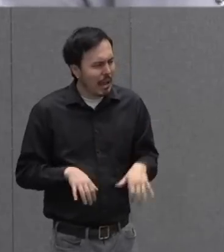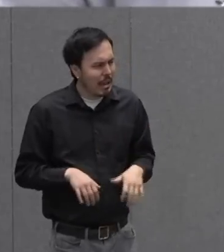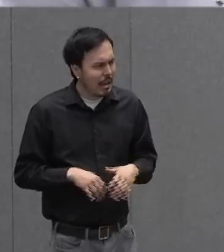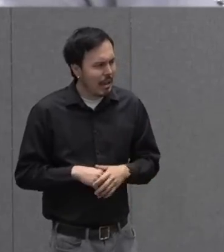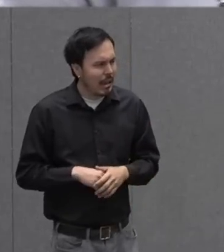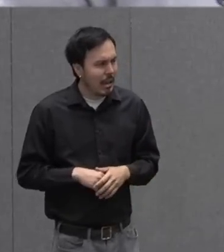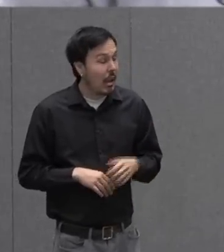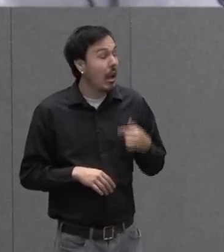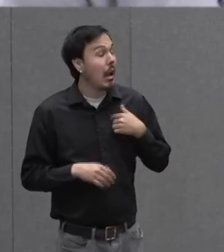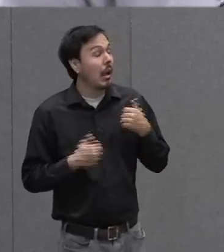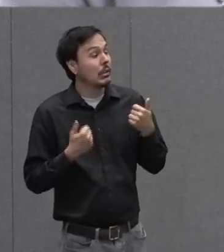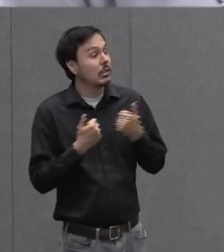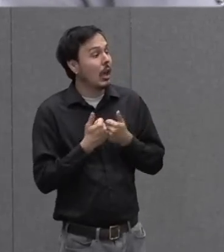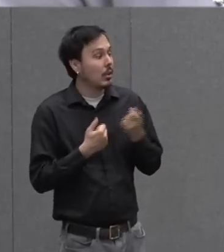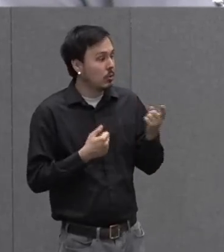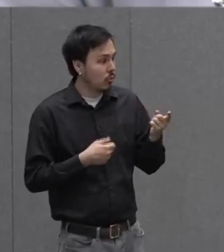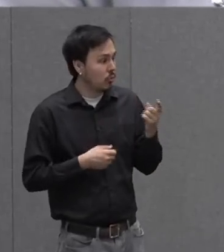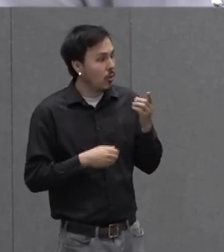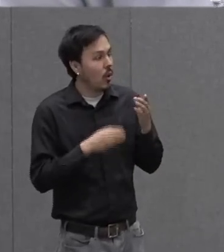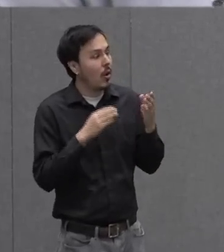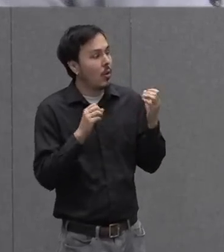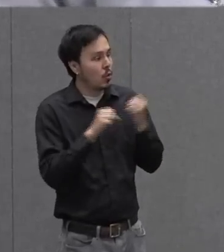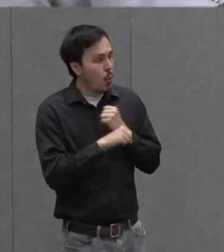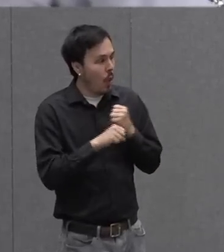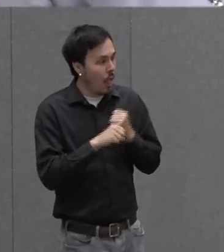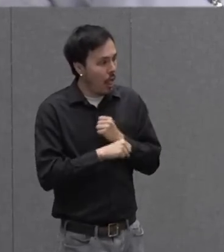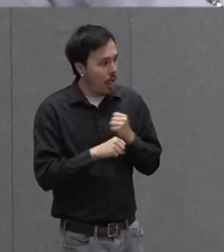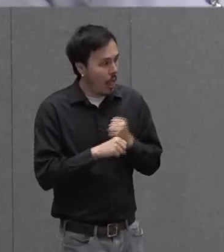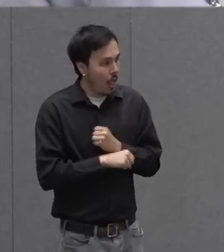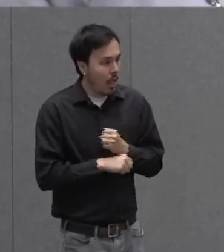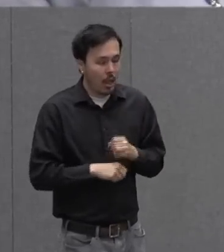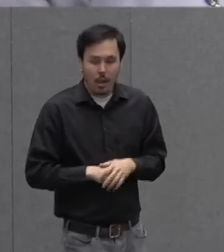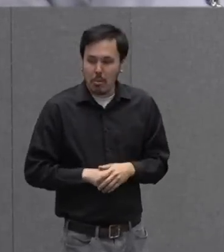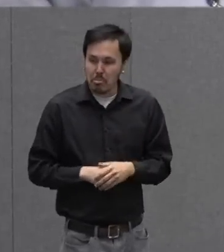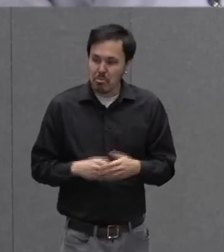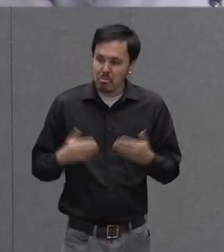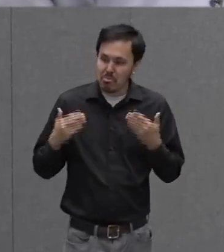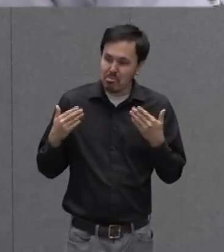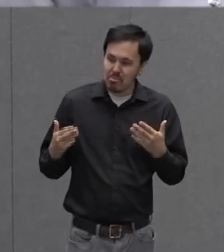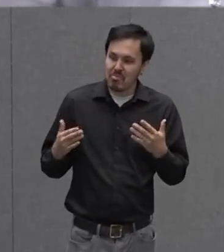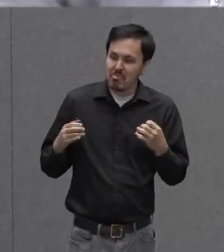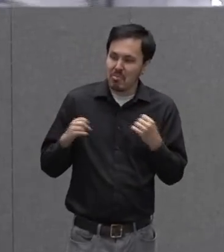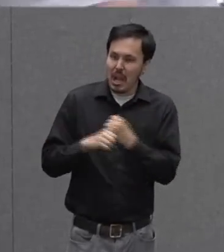I challenge you to a dual. Then let's battle.